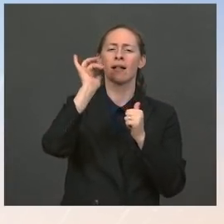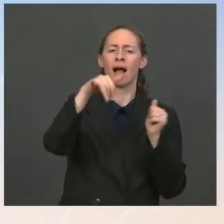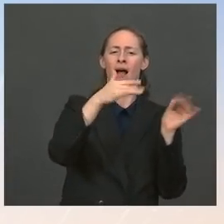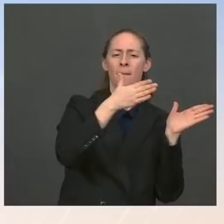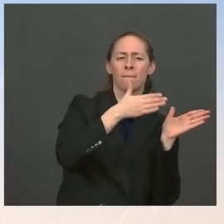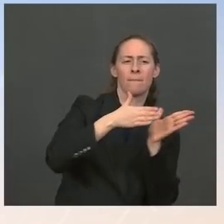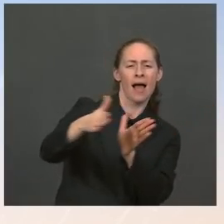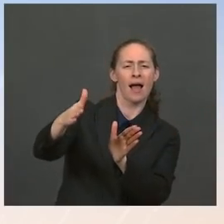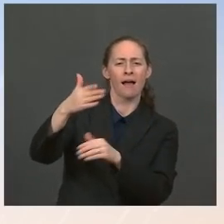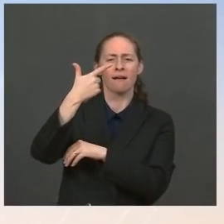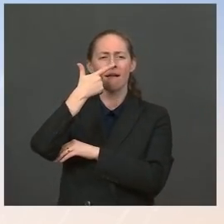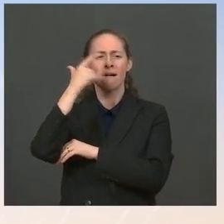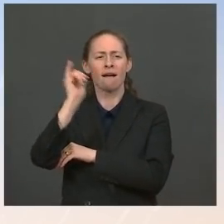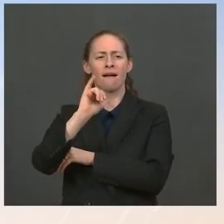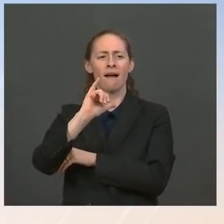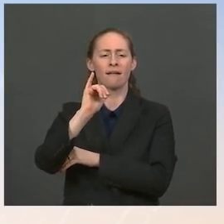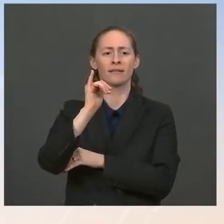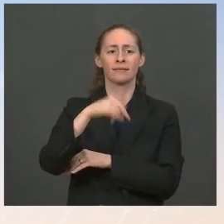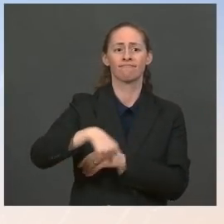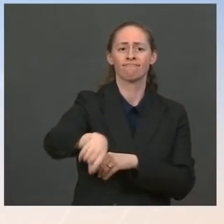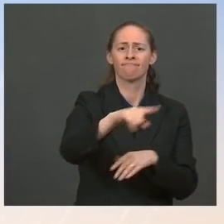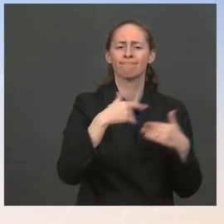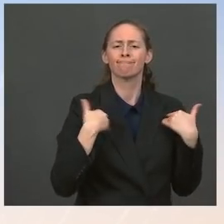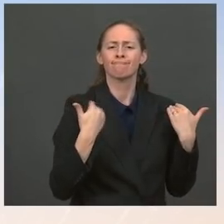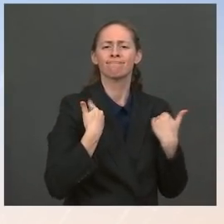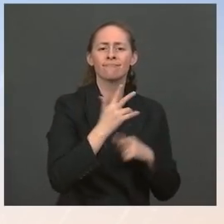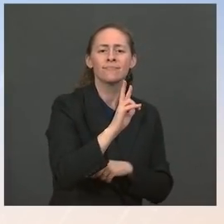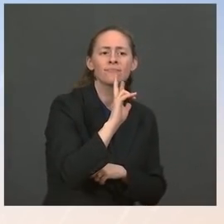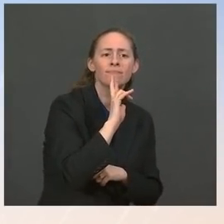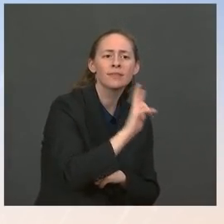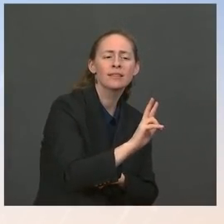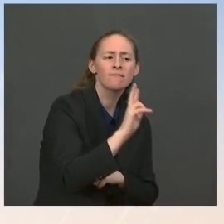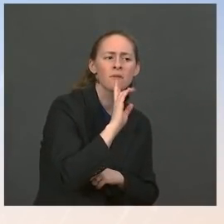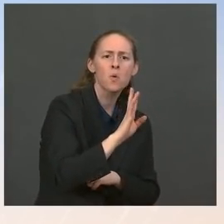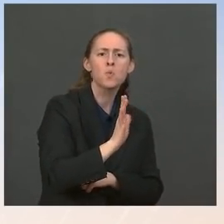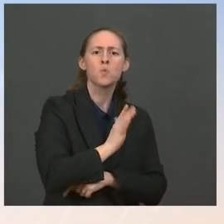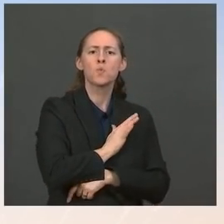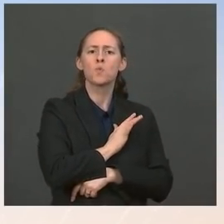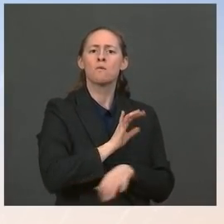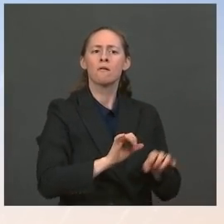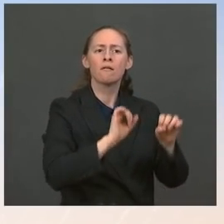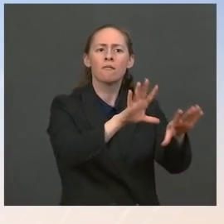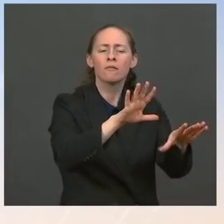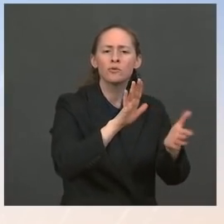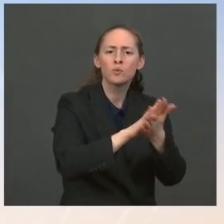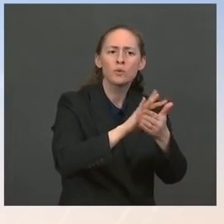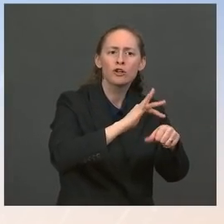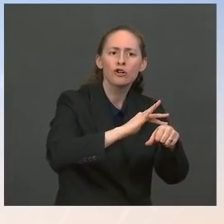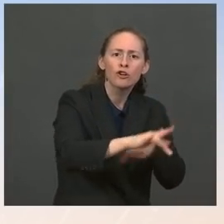and four-year-old -- preschool; making childcare affordable for families across the spectrum;